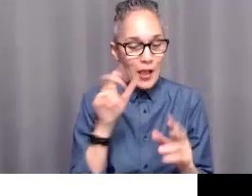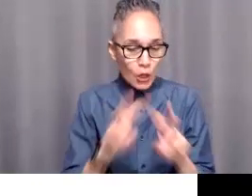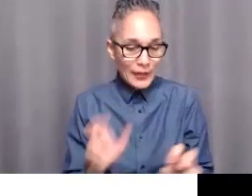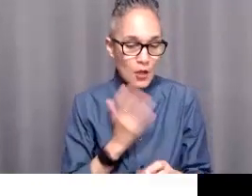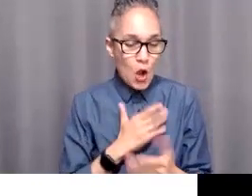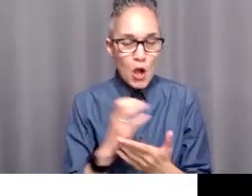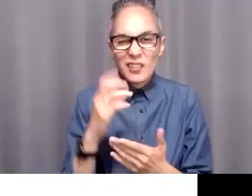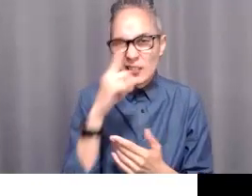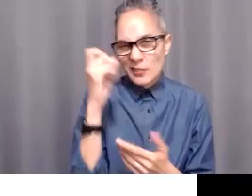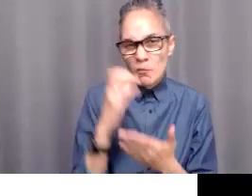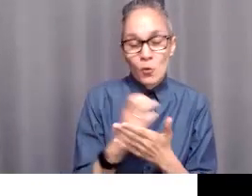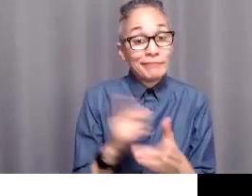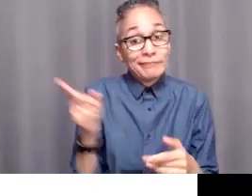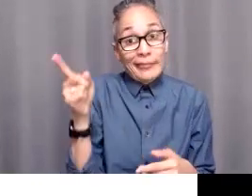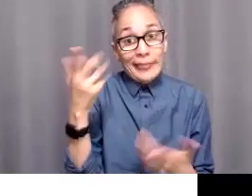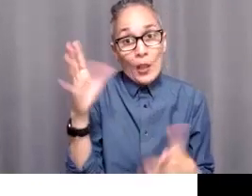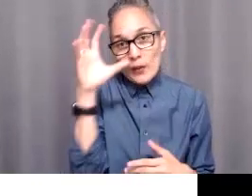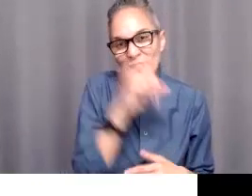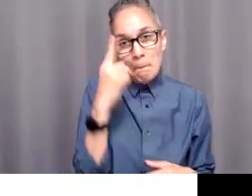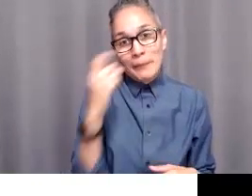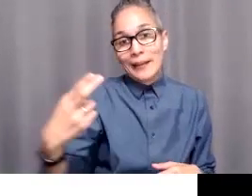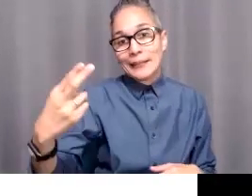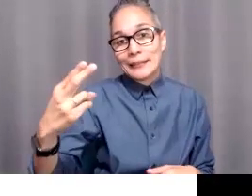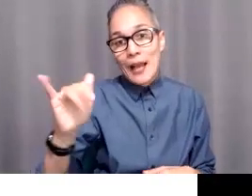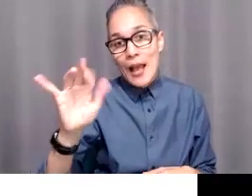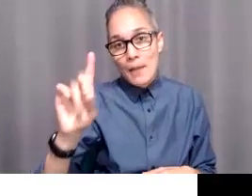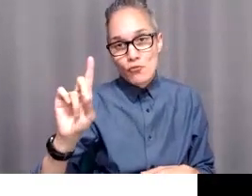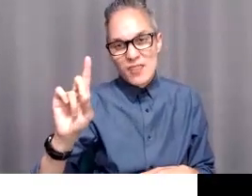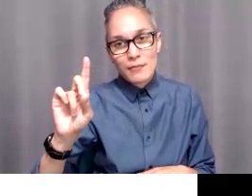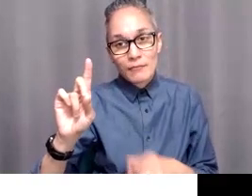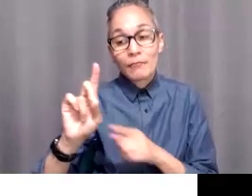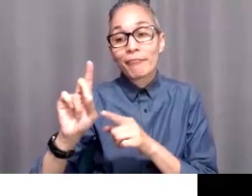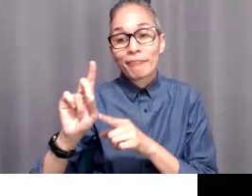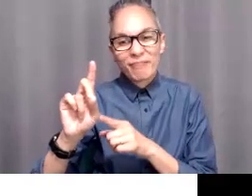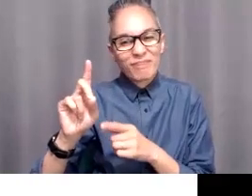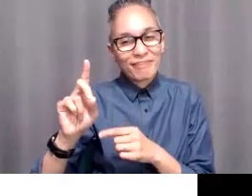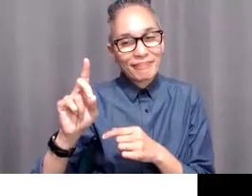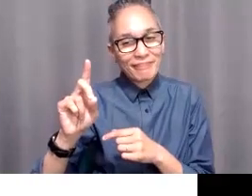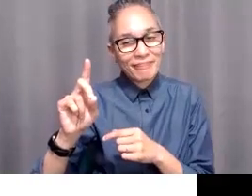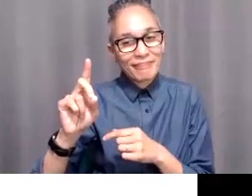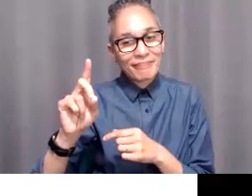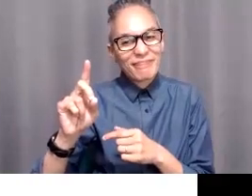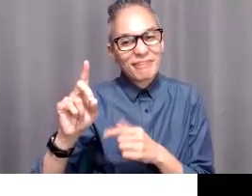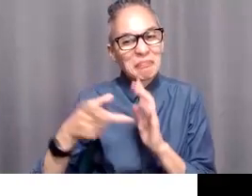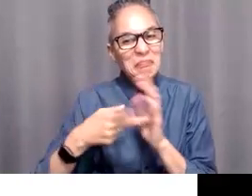They're just assuming that because it's hybrid. The other part of it is already,